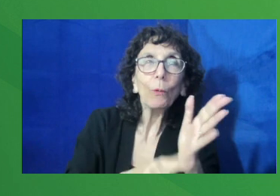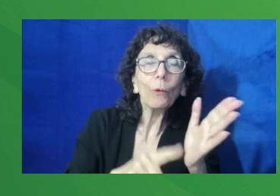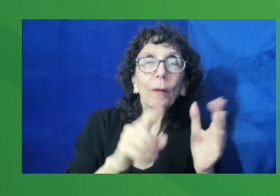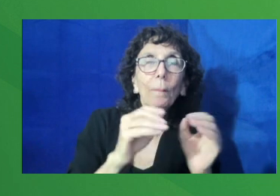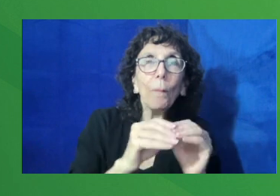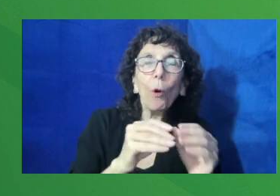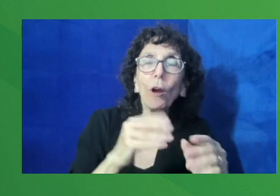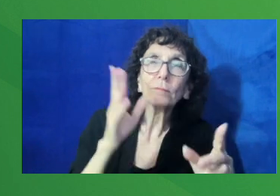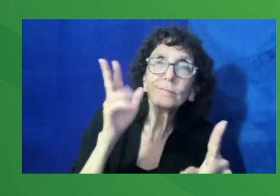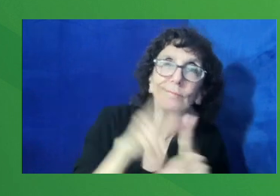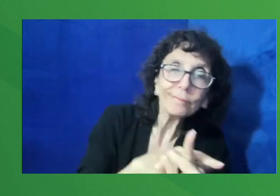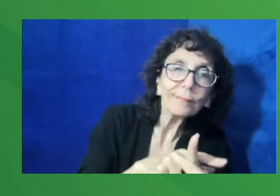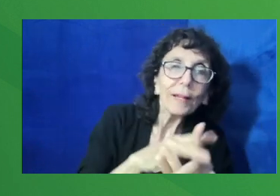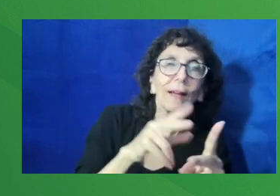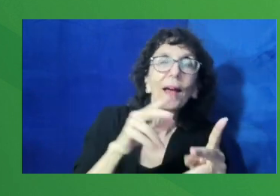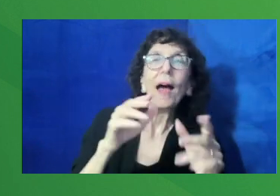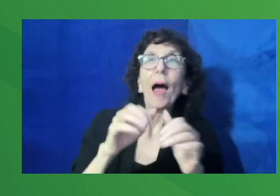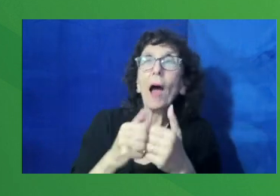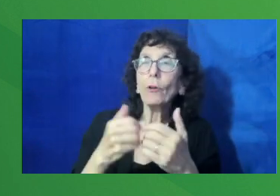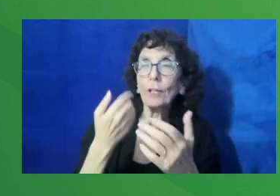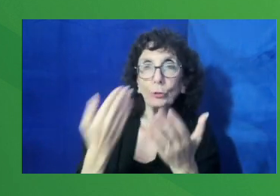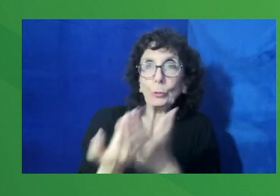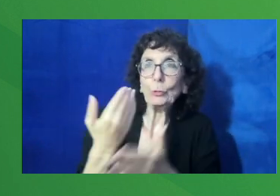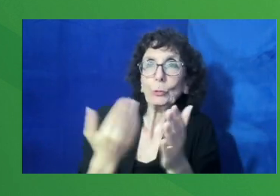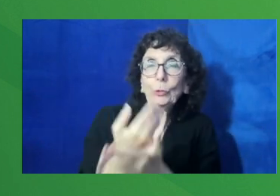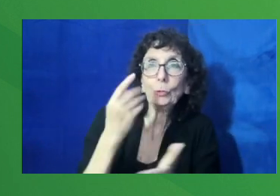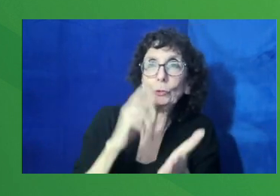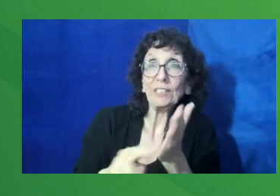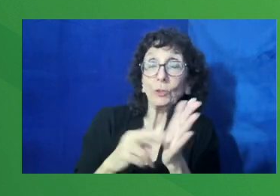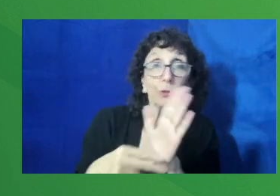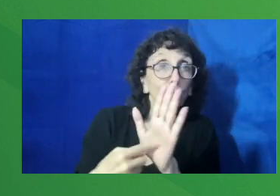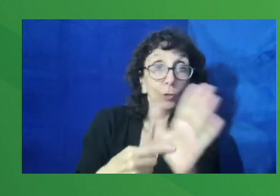and then how we really are looking to broker the relationship between environmental learning and